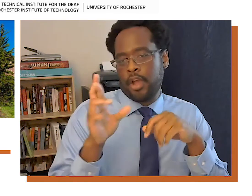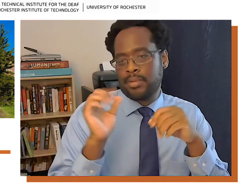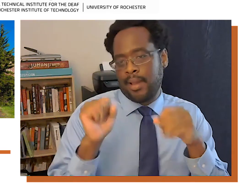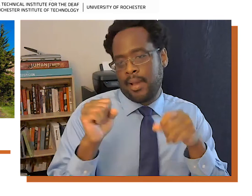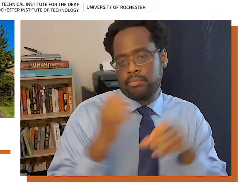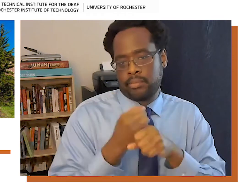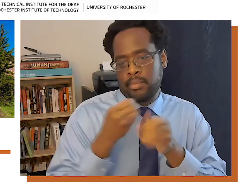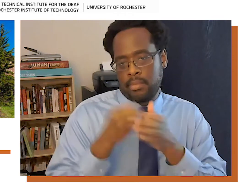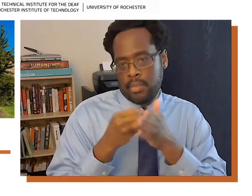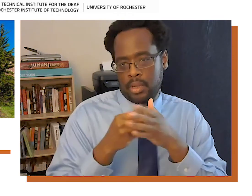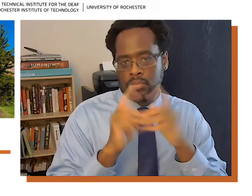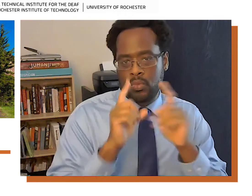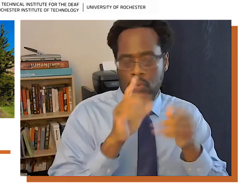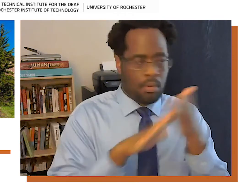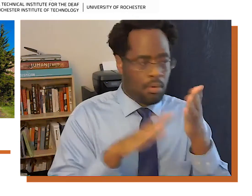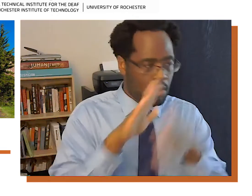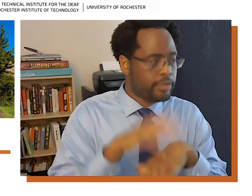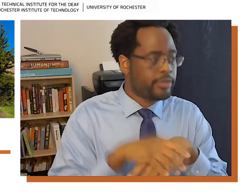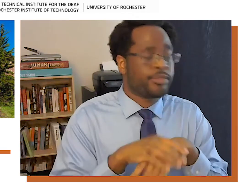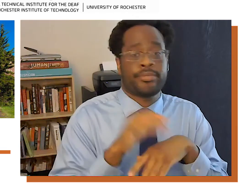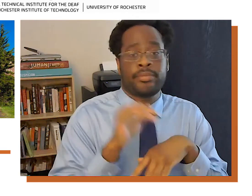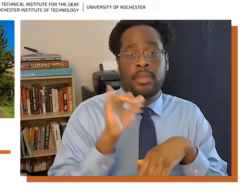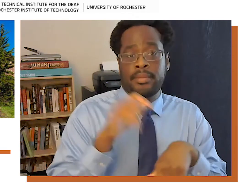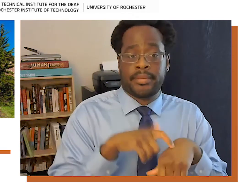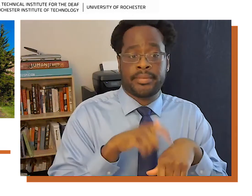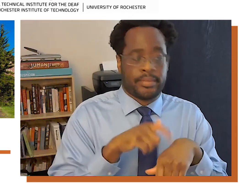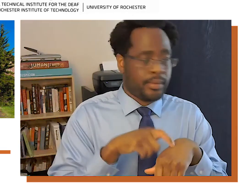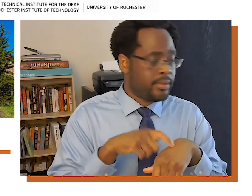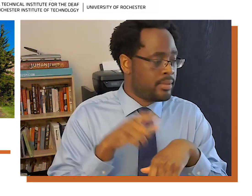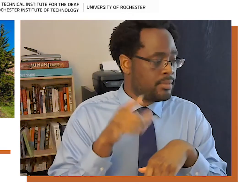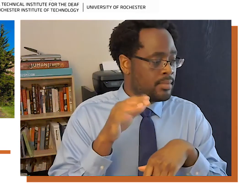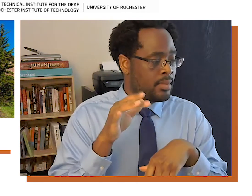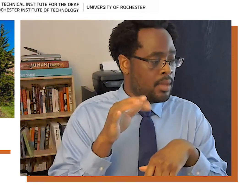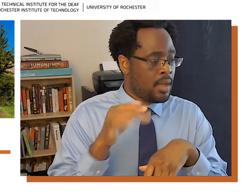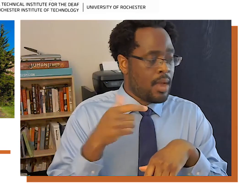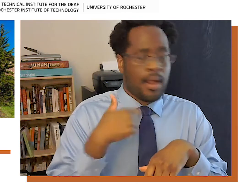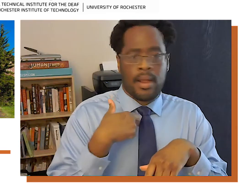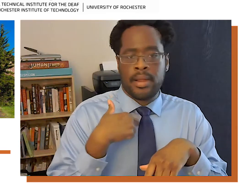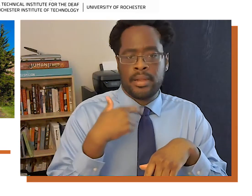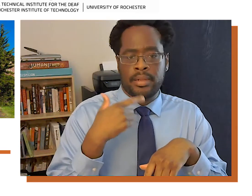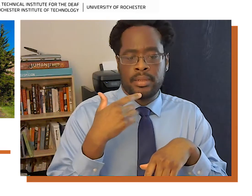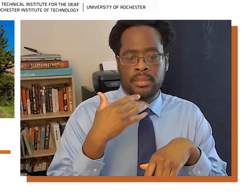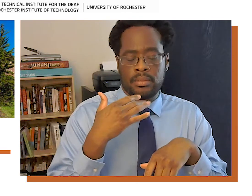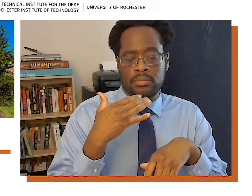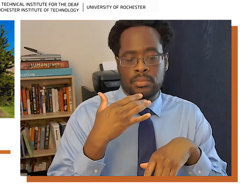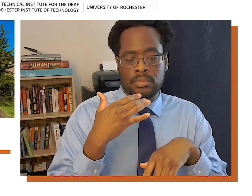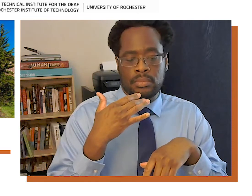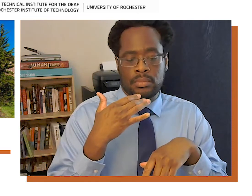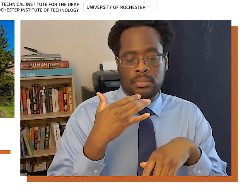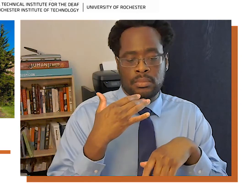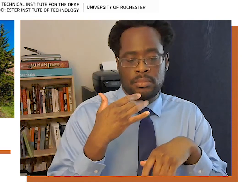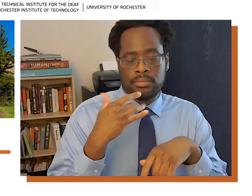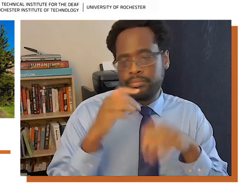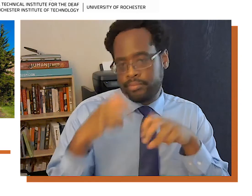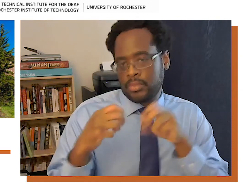Again, my goal was to get a good career and make a good income for myself,